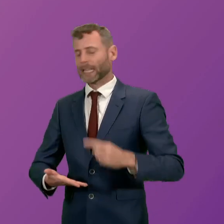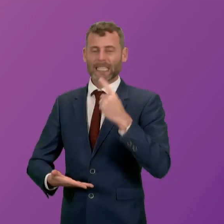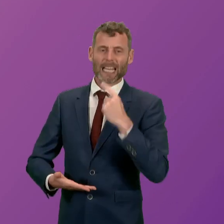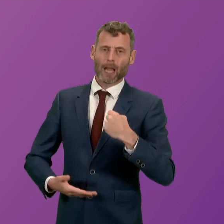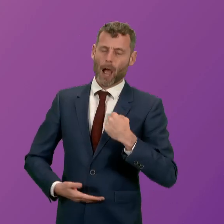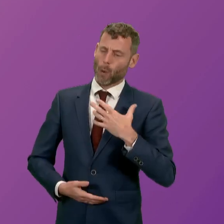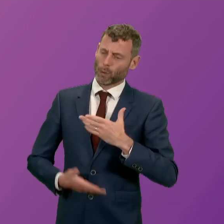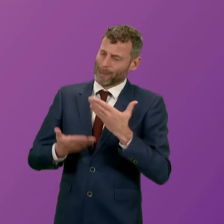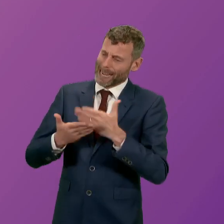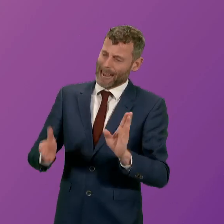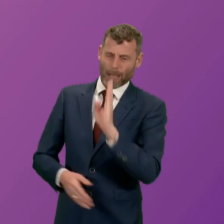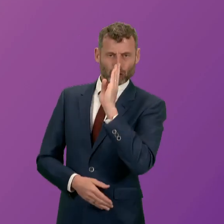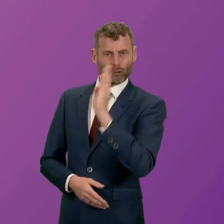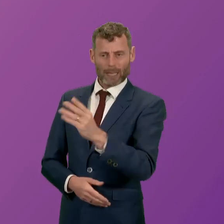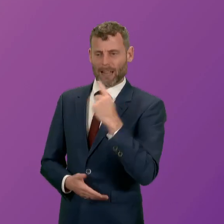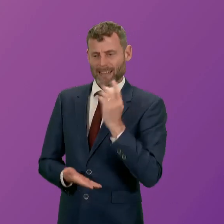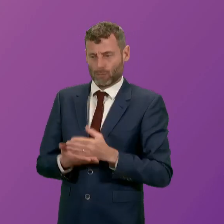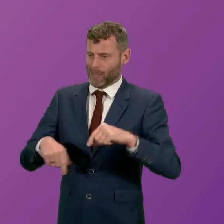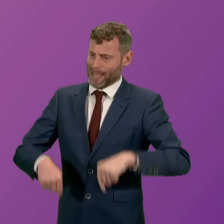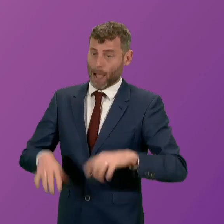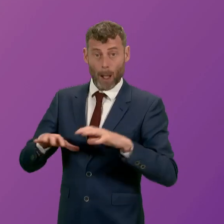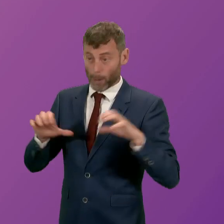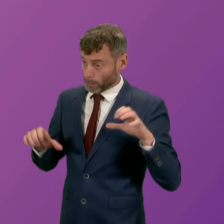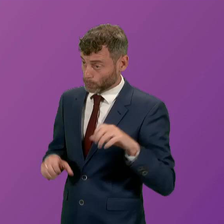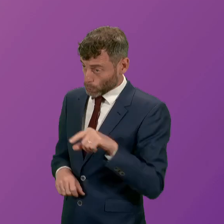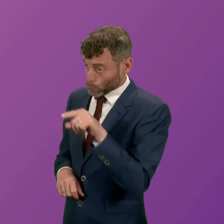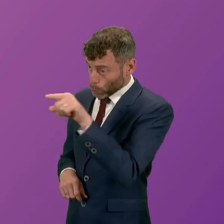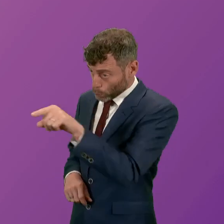“straight with the Parliament”, can he tell us whether it is correct that his most recent